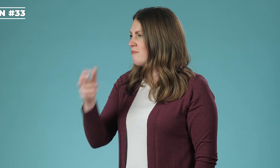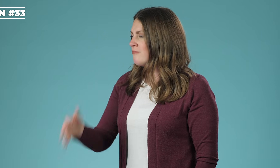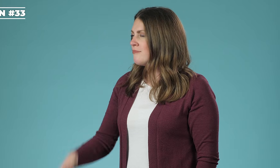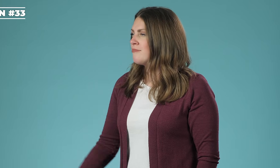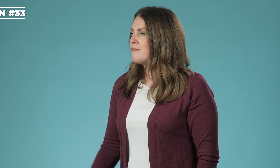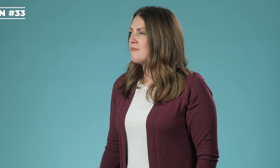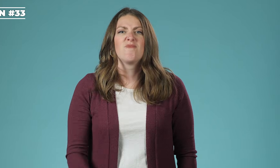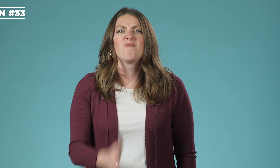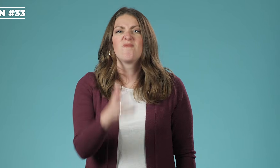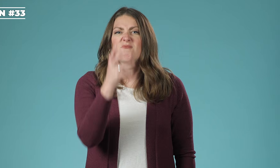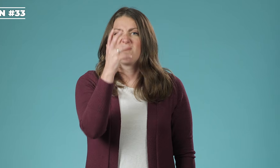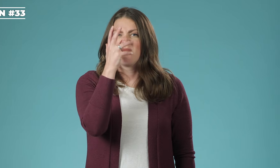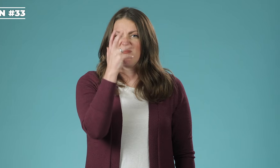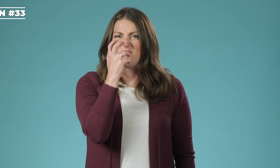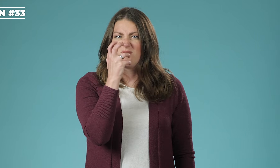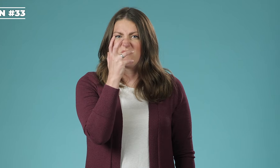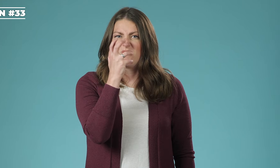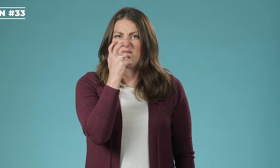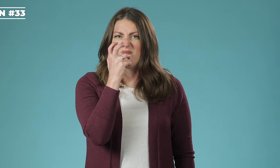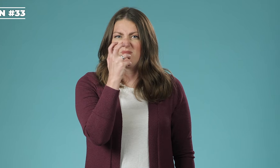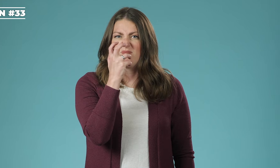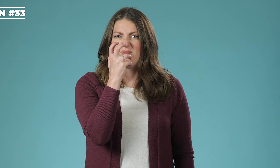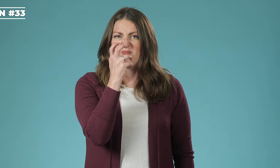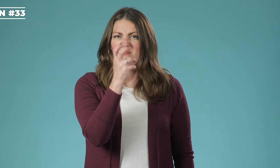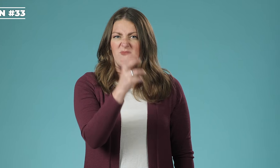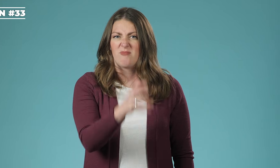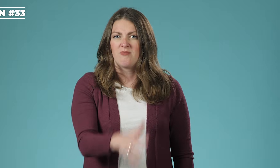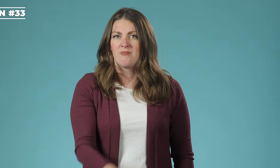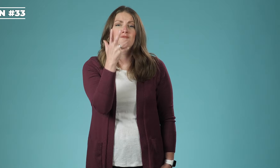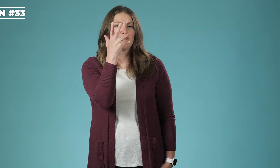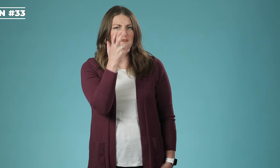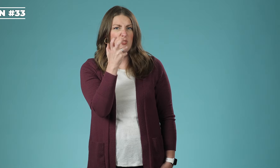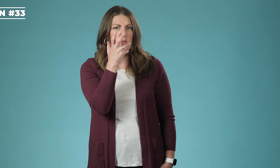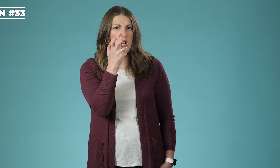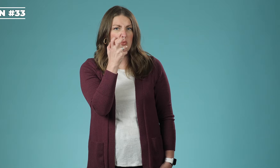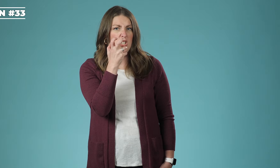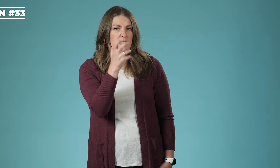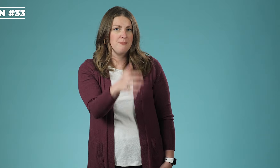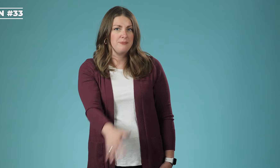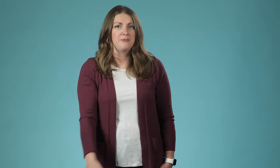right up to your face and showing a grouchy face. Grouchy.